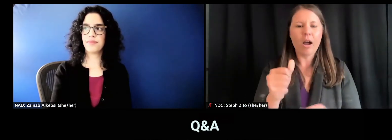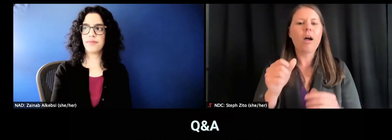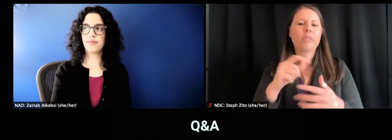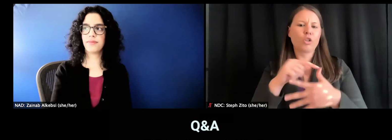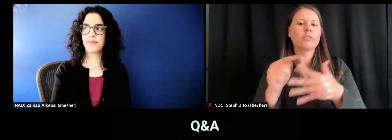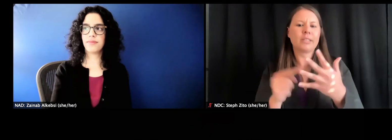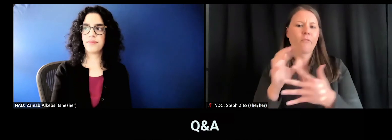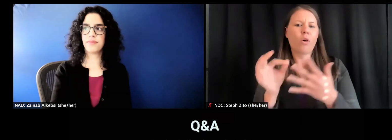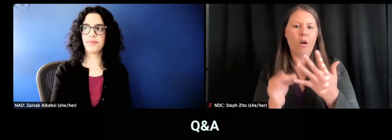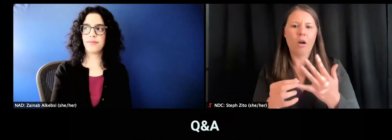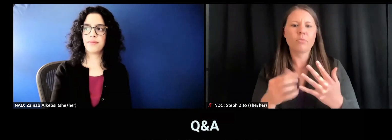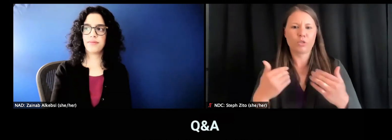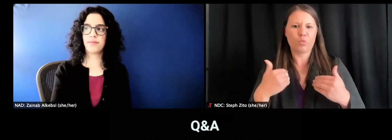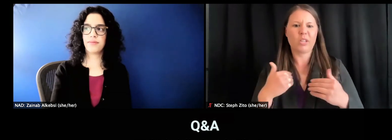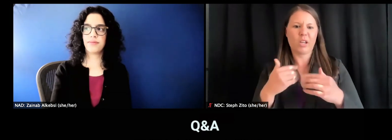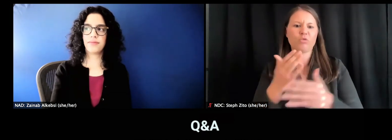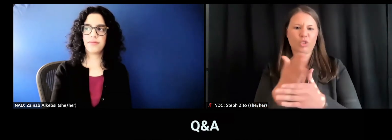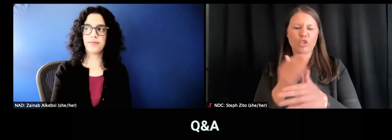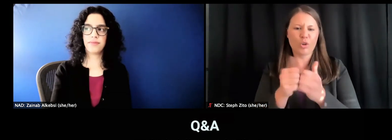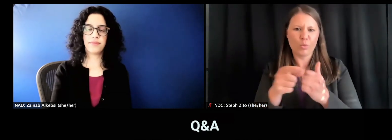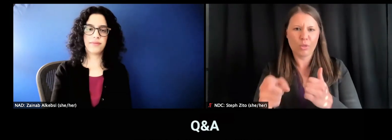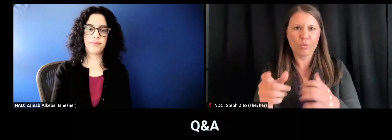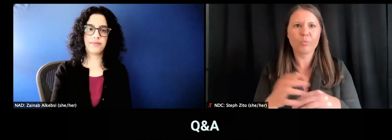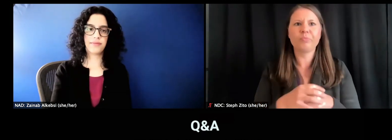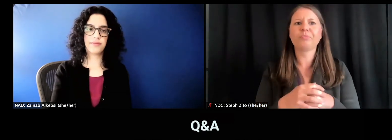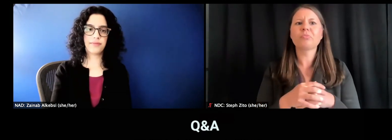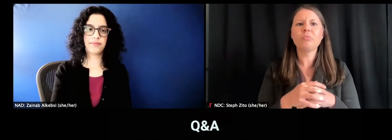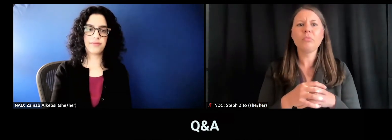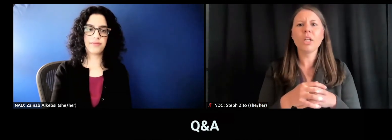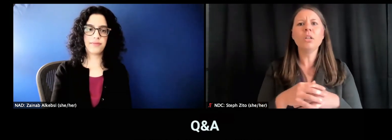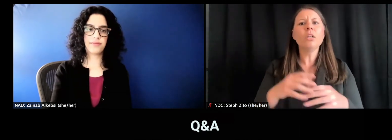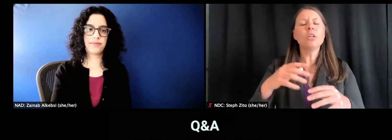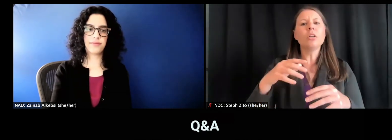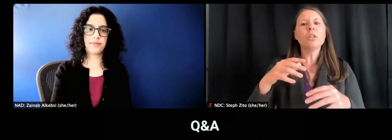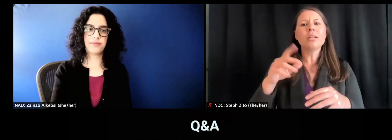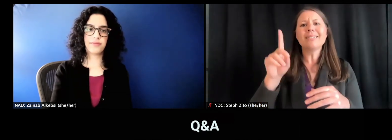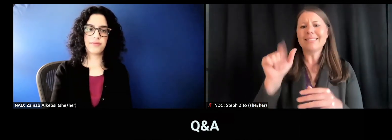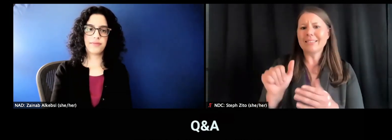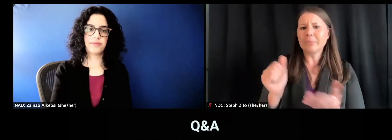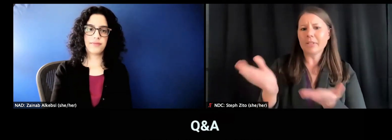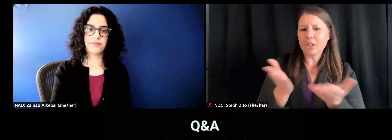appropriately. We do have some options that we can share with you.